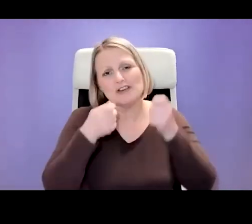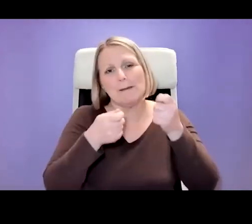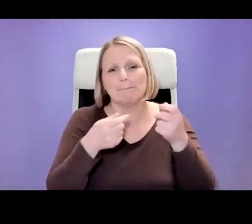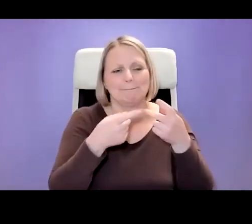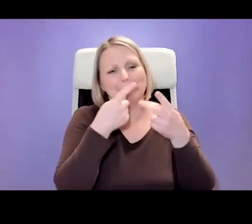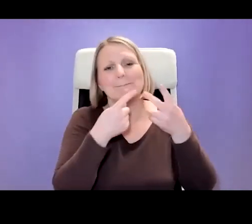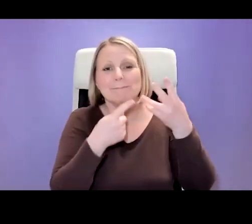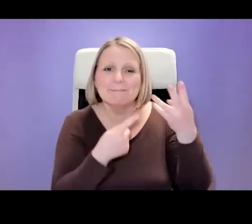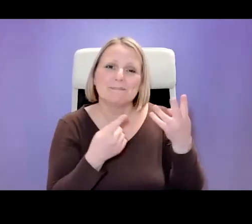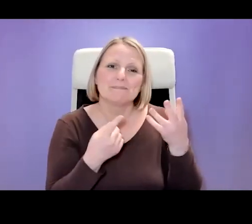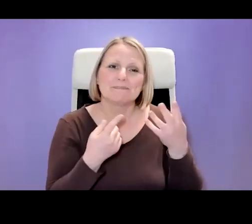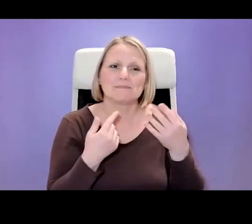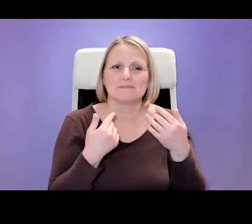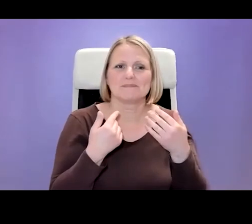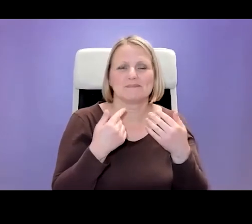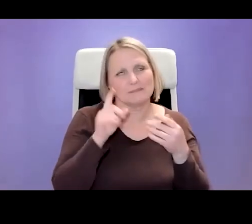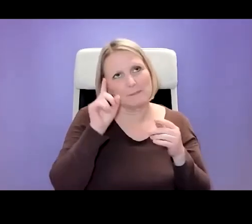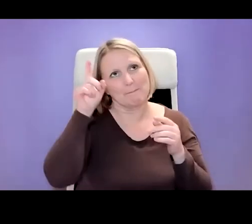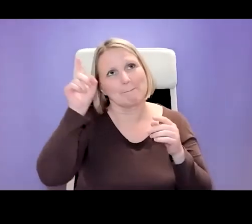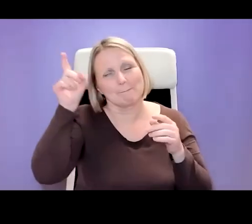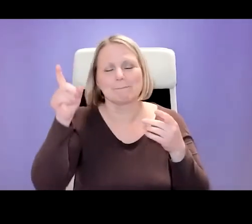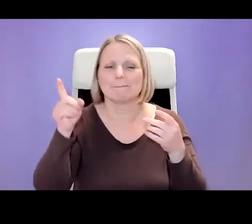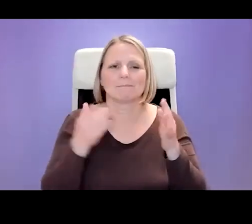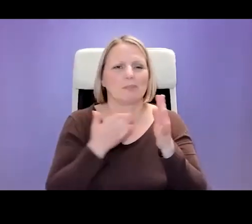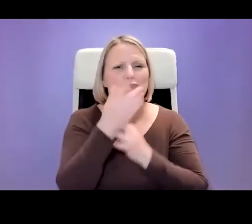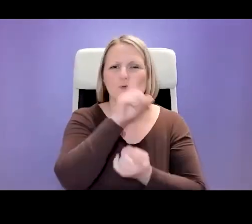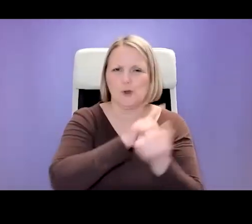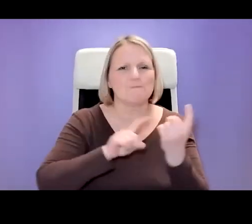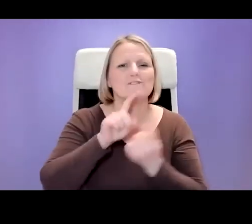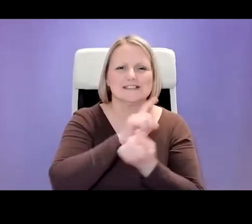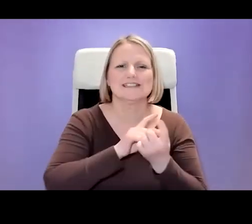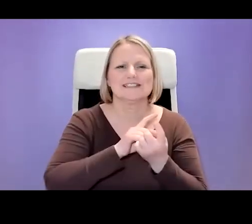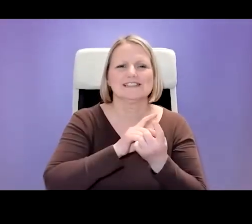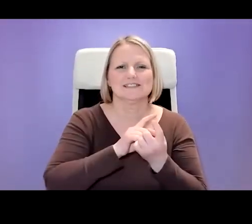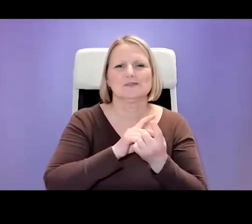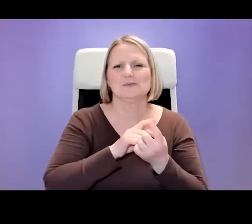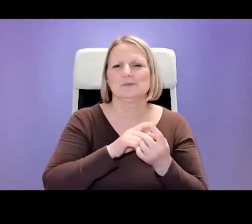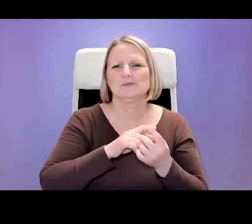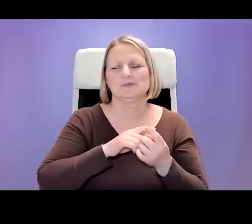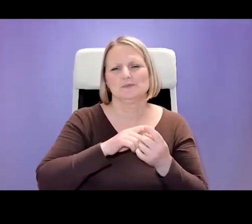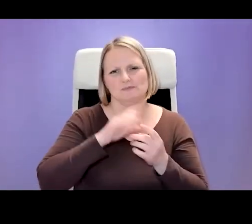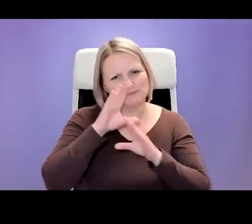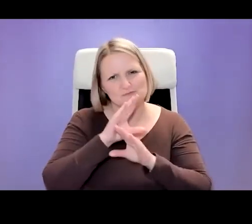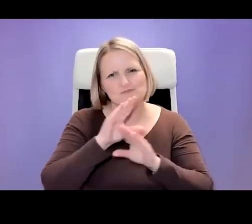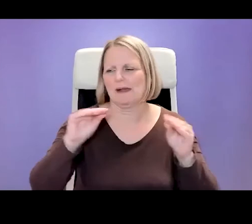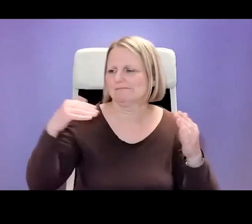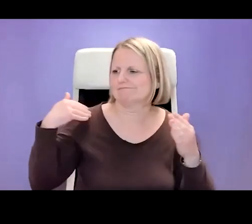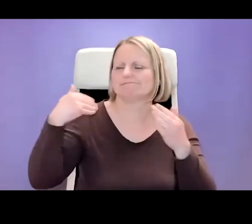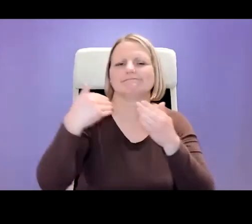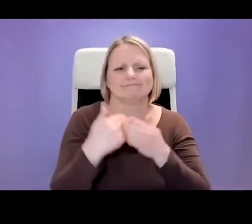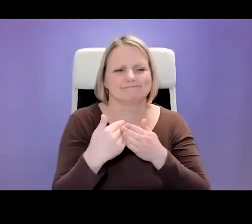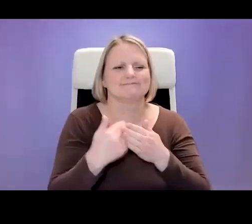I thought that would be helpful maybe to wrap up the conference.